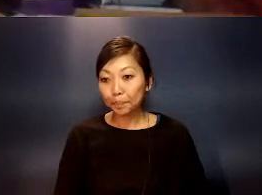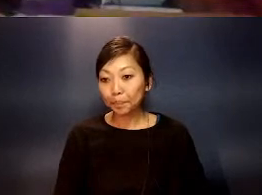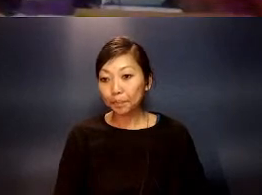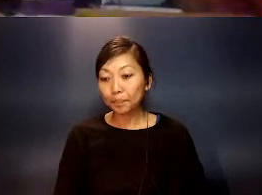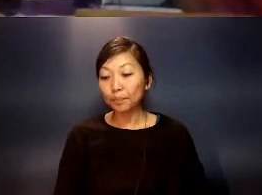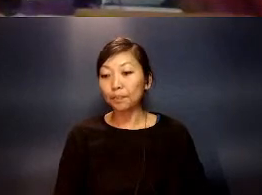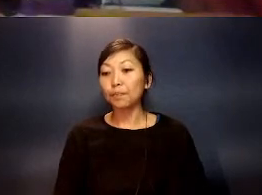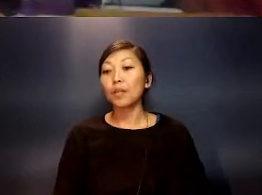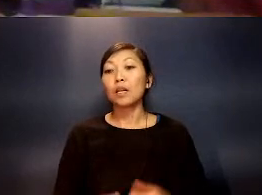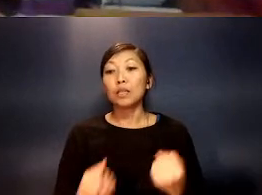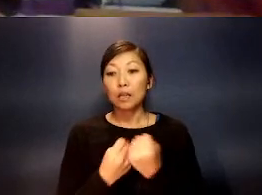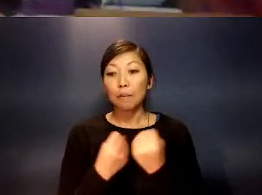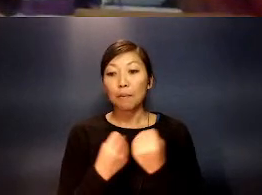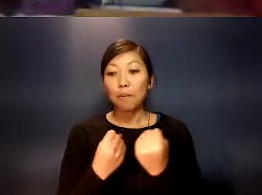RECUPERATE SOME OF THE LOST WAGES THAT WE KNOW ARE